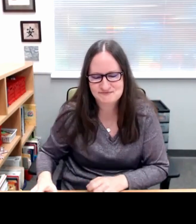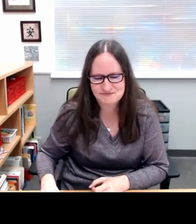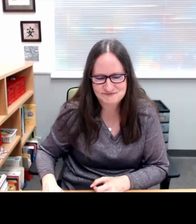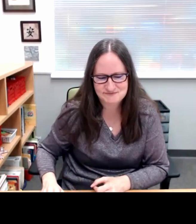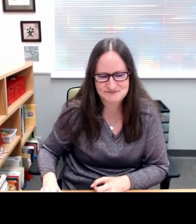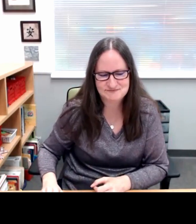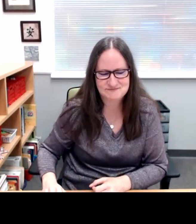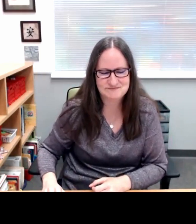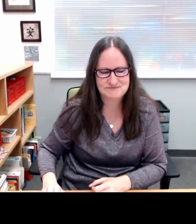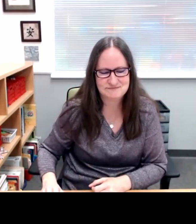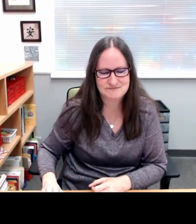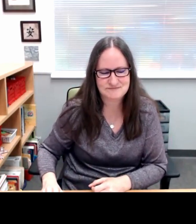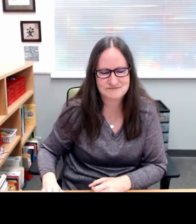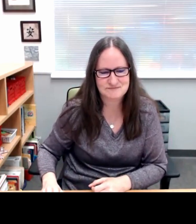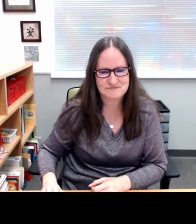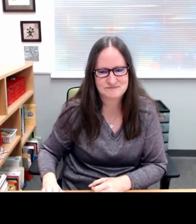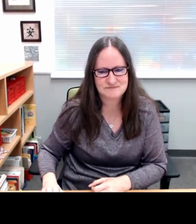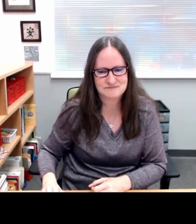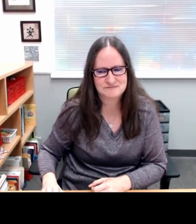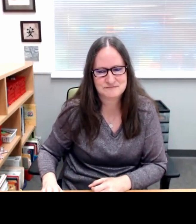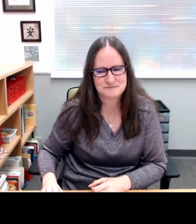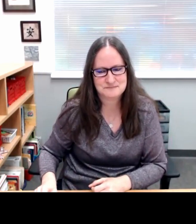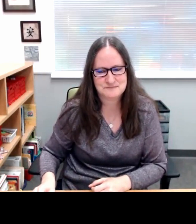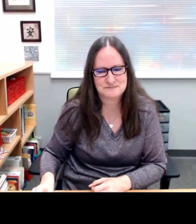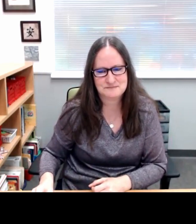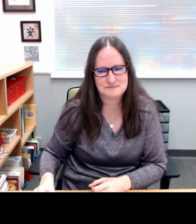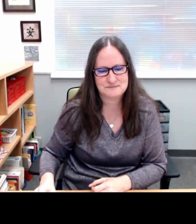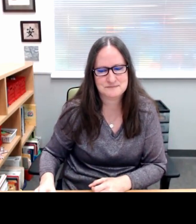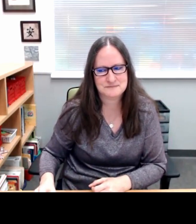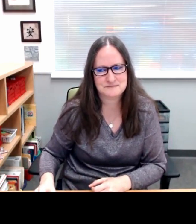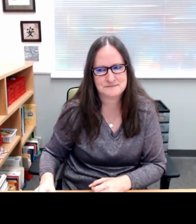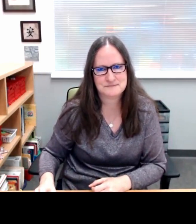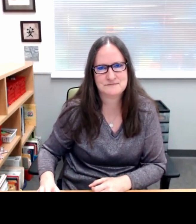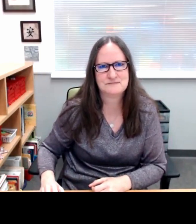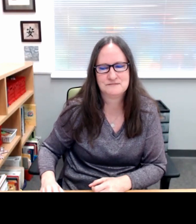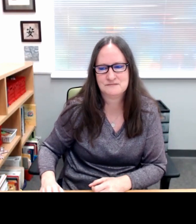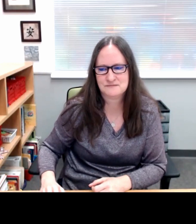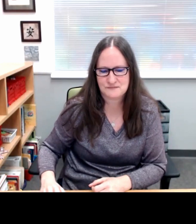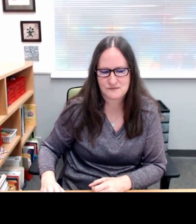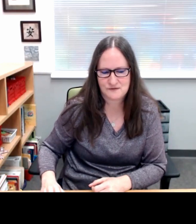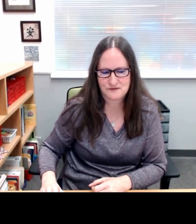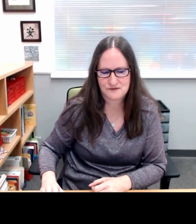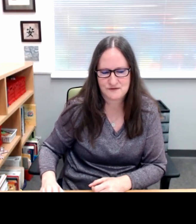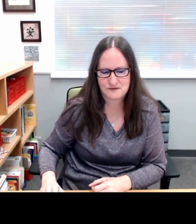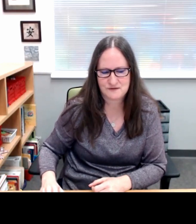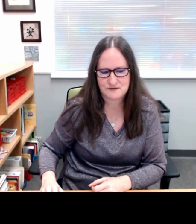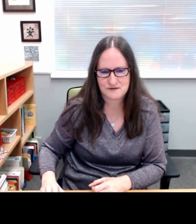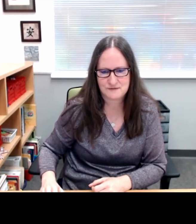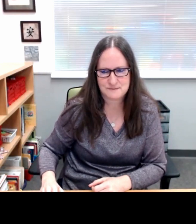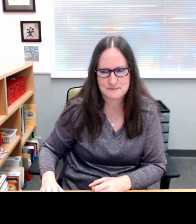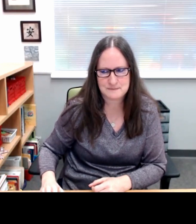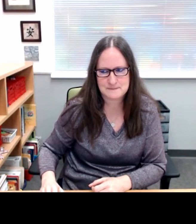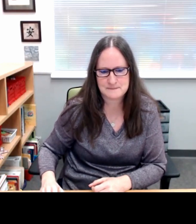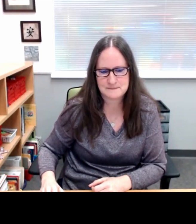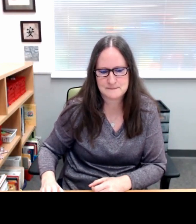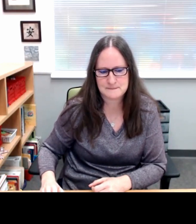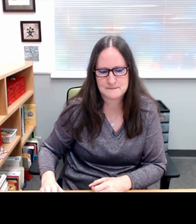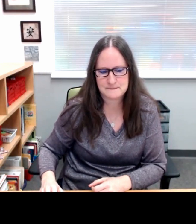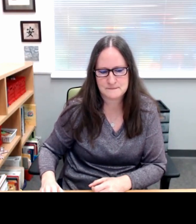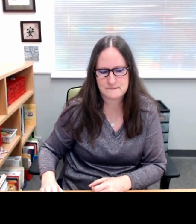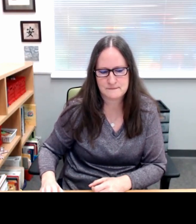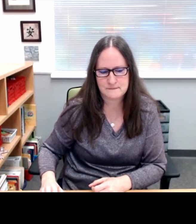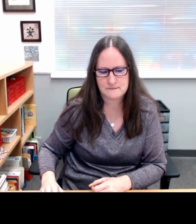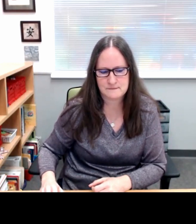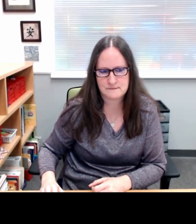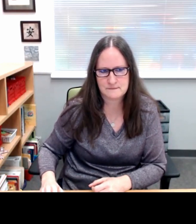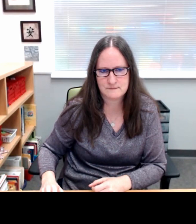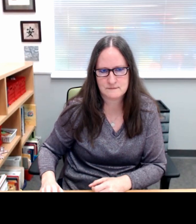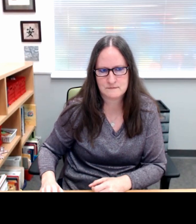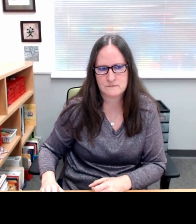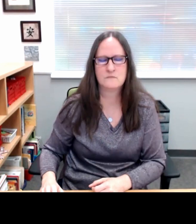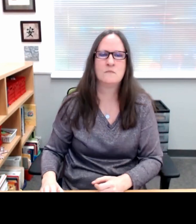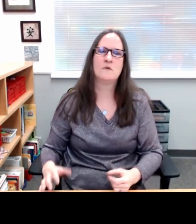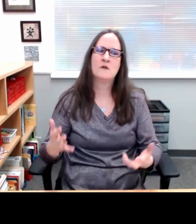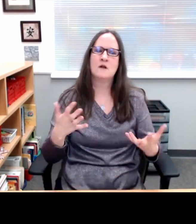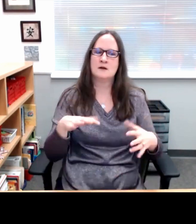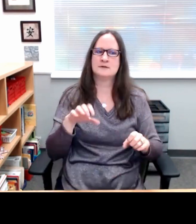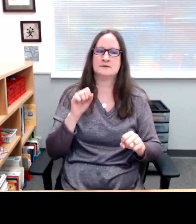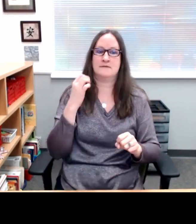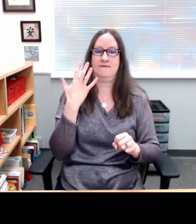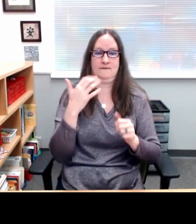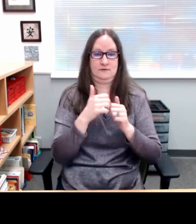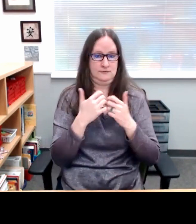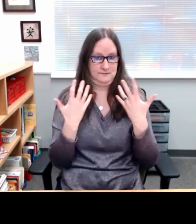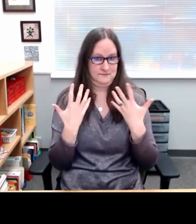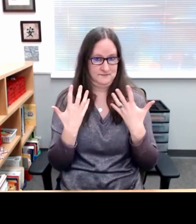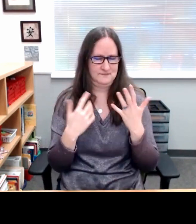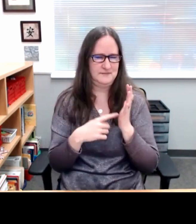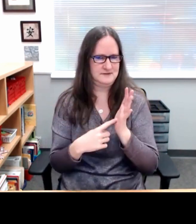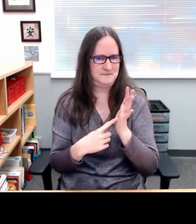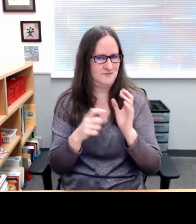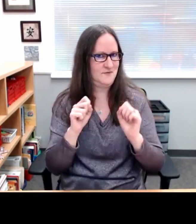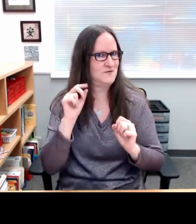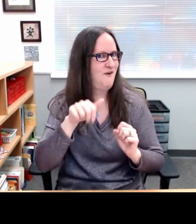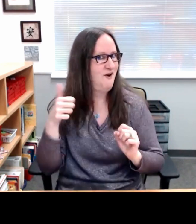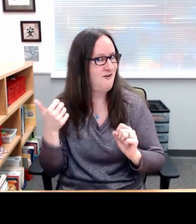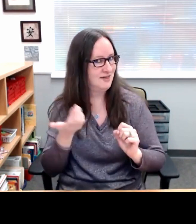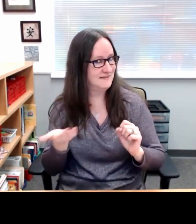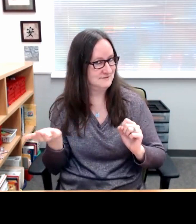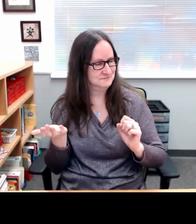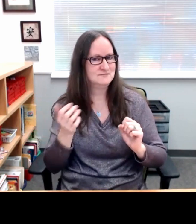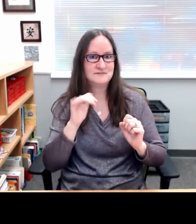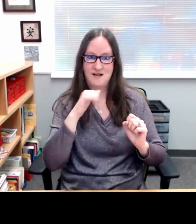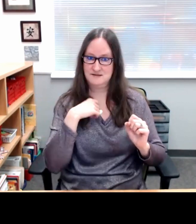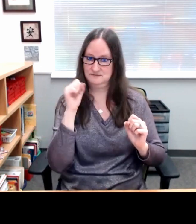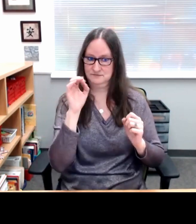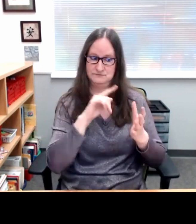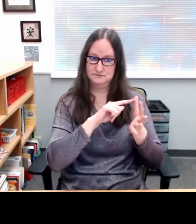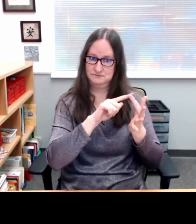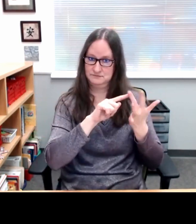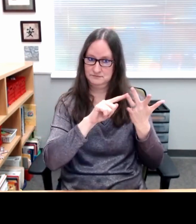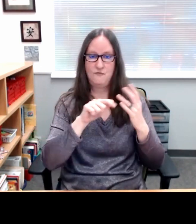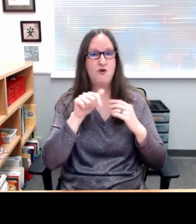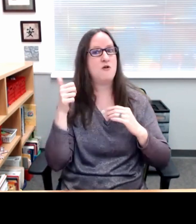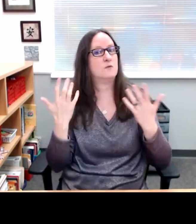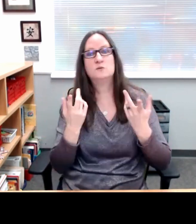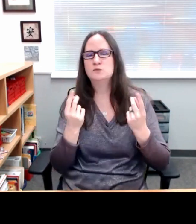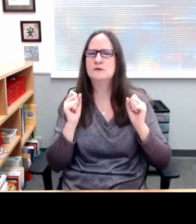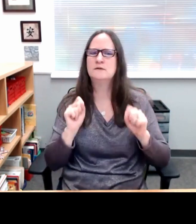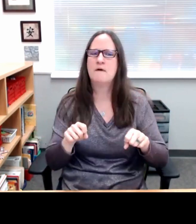thinking about five things that they did. So taking five together, like I just went